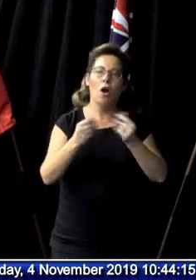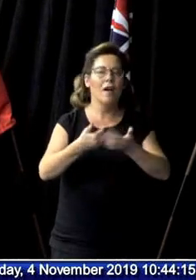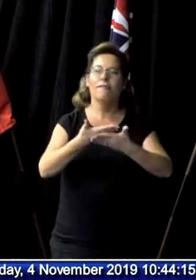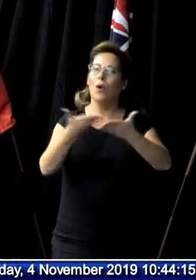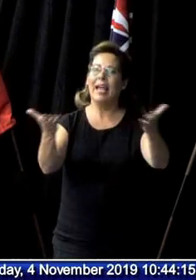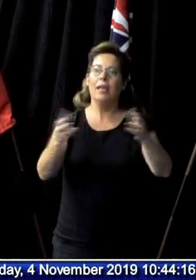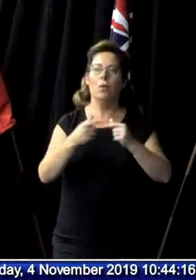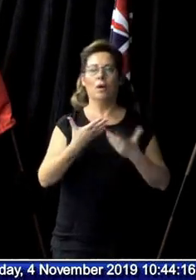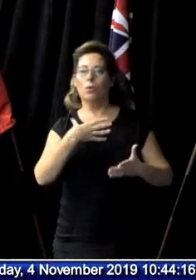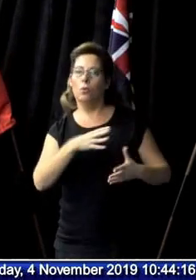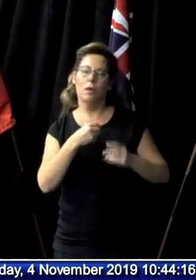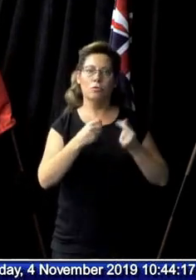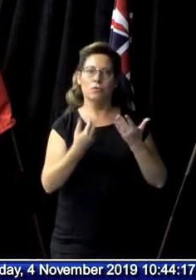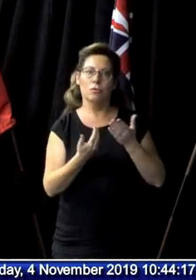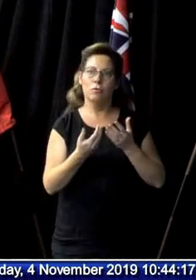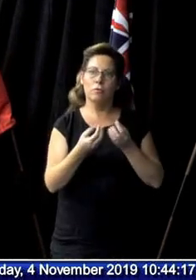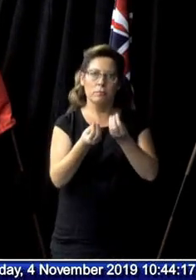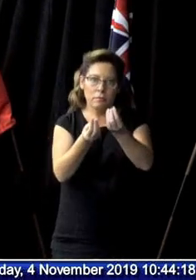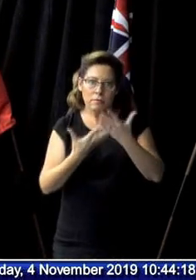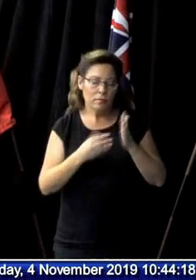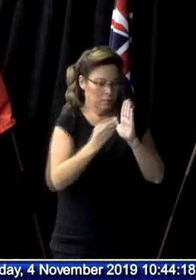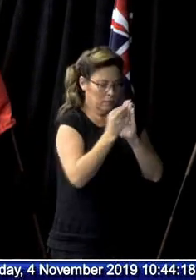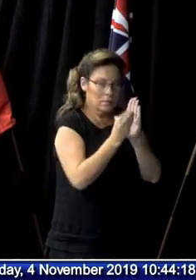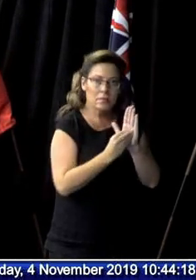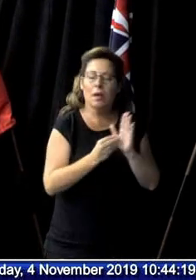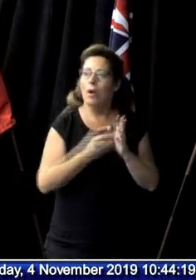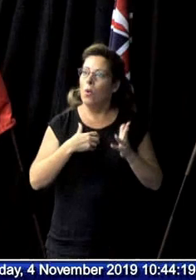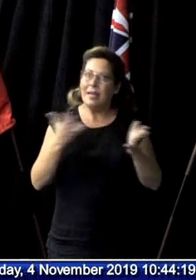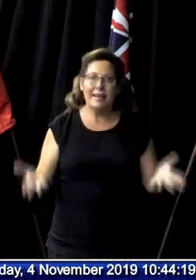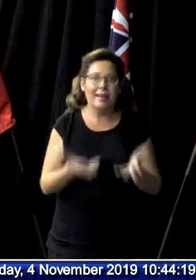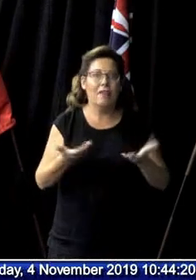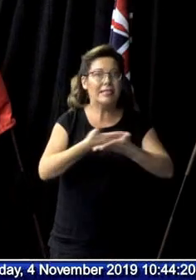We encourage people, we encourage everybody to take up the invitation to engage